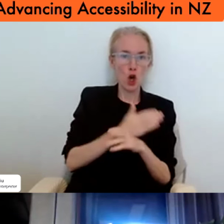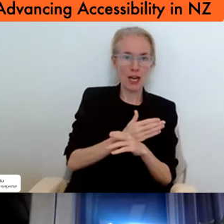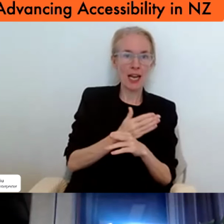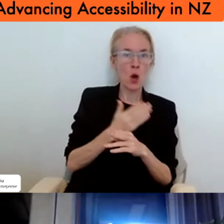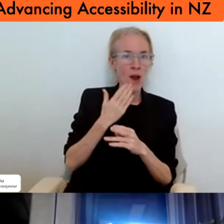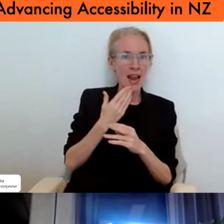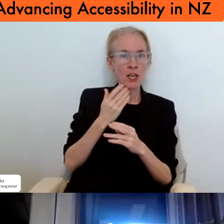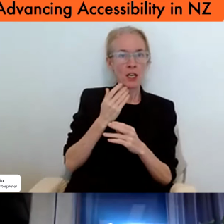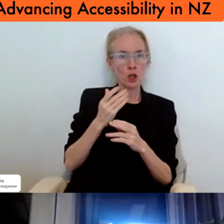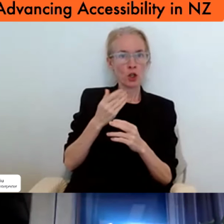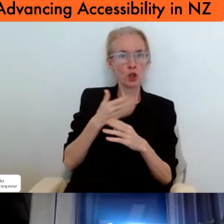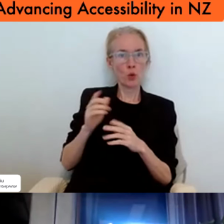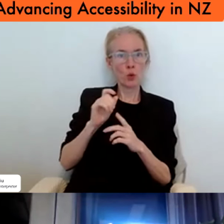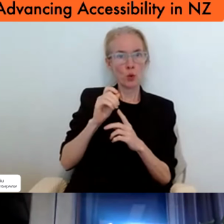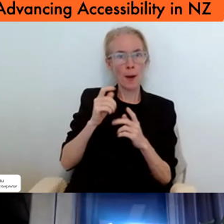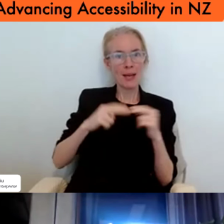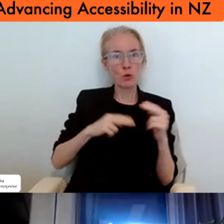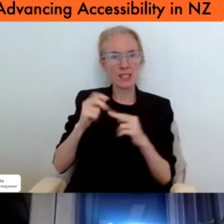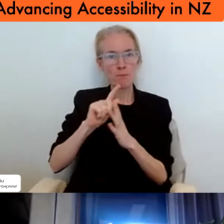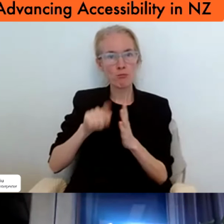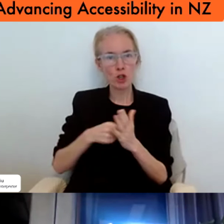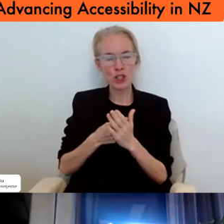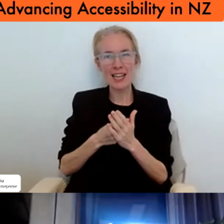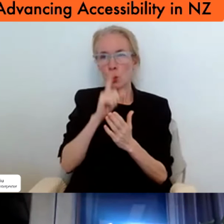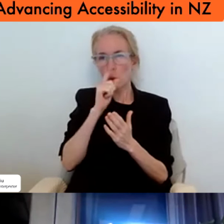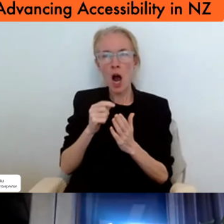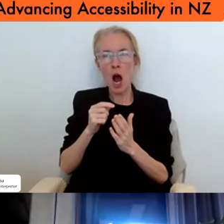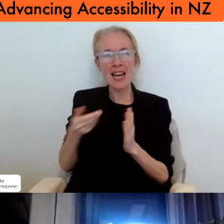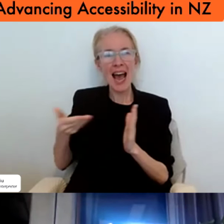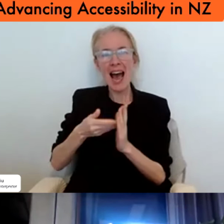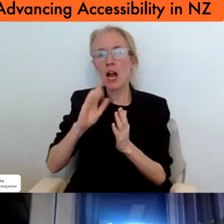actually shoved into a home at the end, it needs to be part of